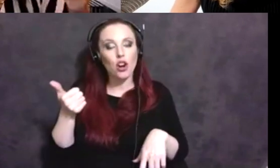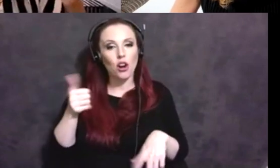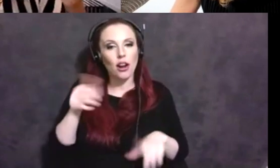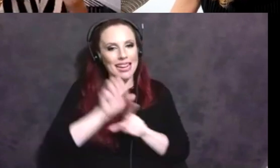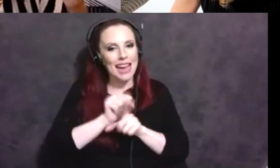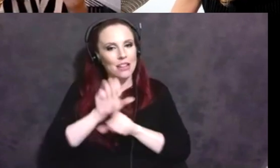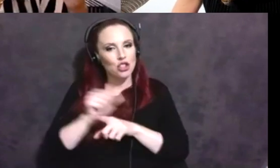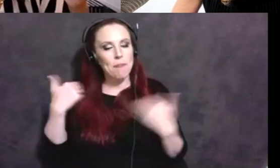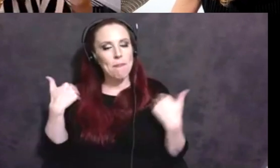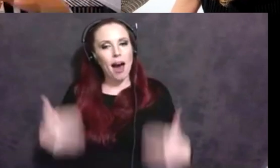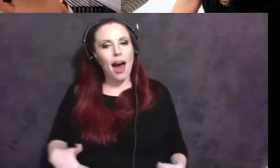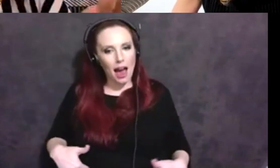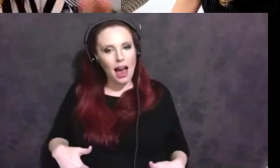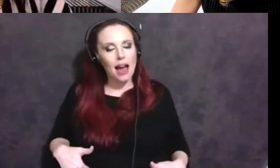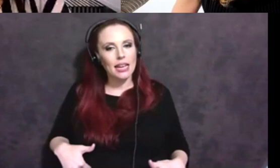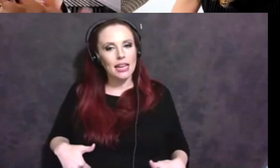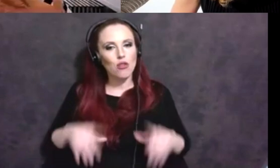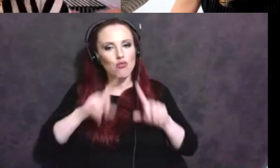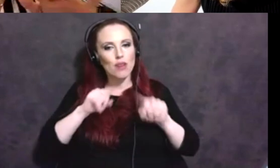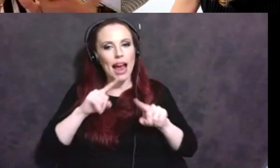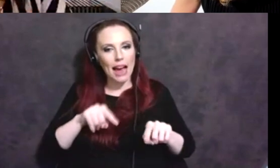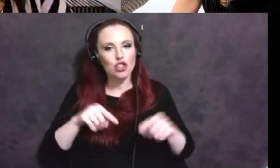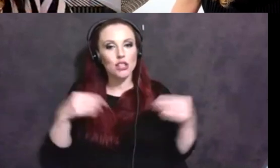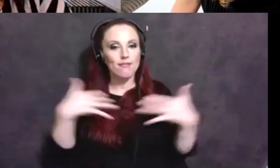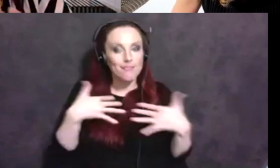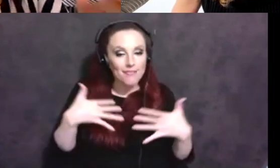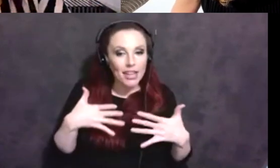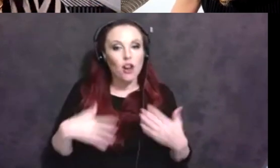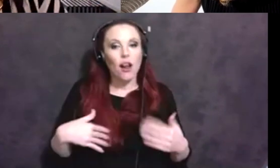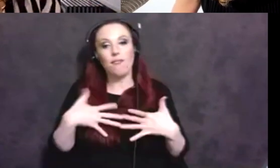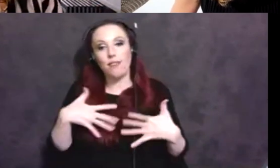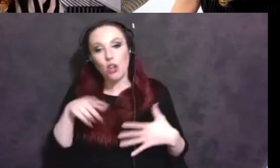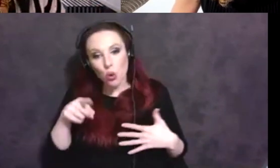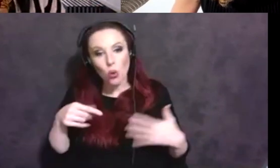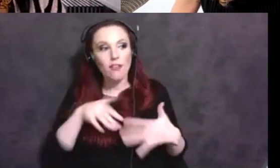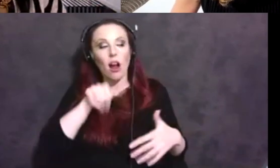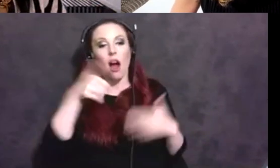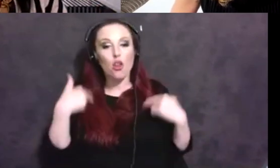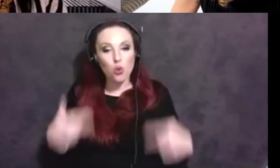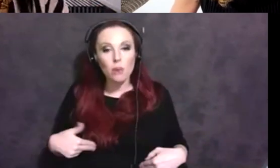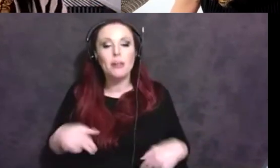am I healing my own trauma, interrupting my negative narratives, and also doing a better